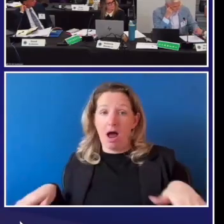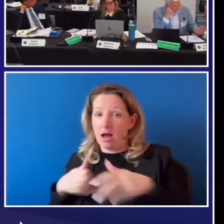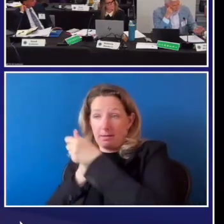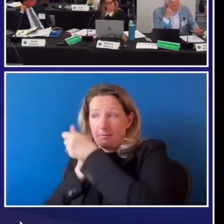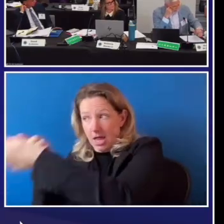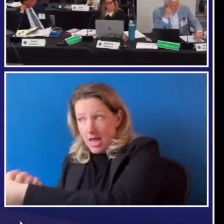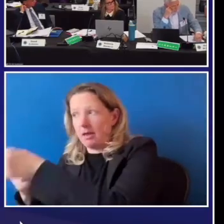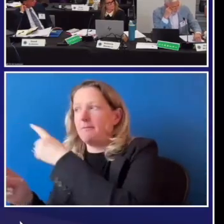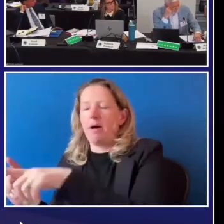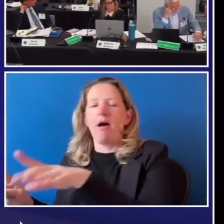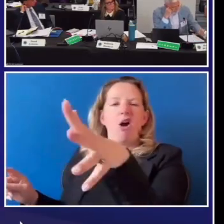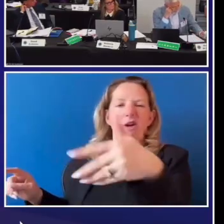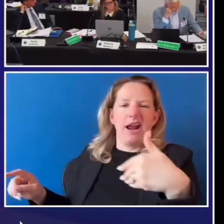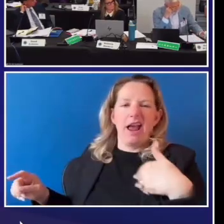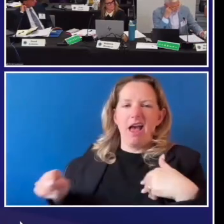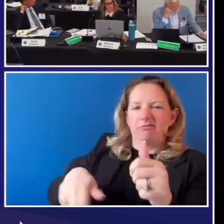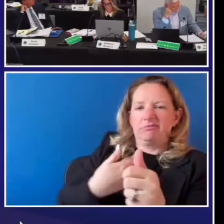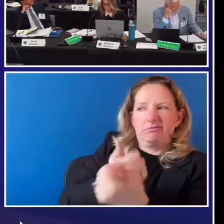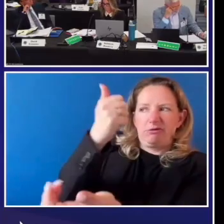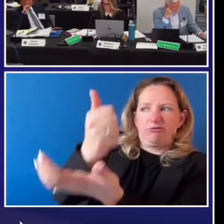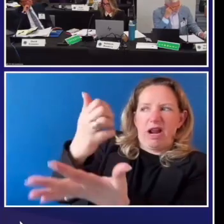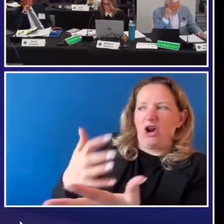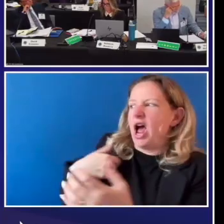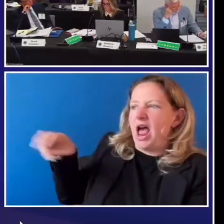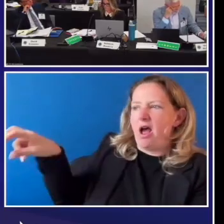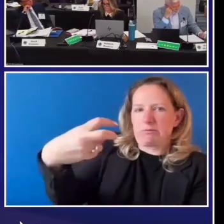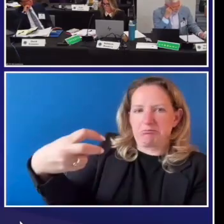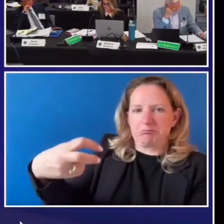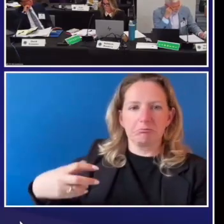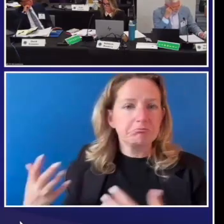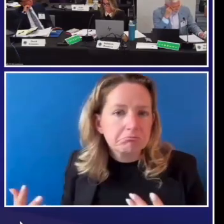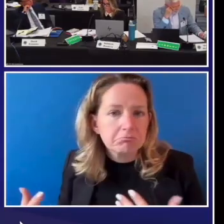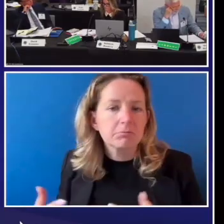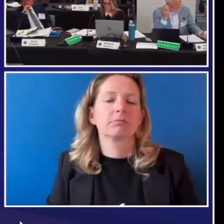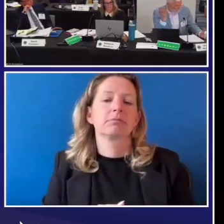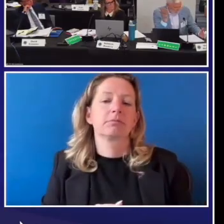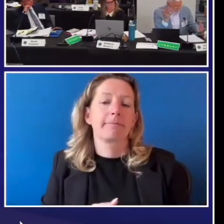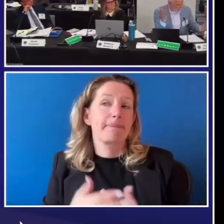And I also understand that this may be, well, it might be the difference between an institutional programmatic